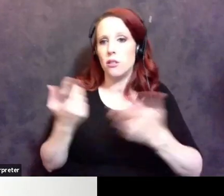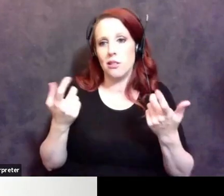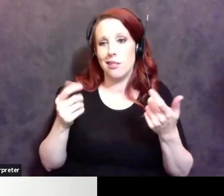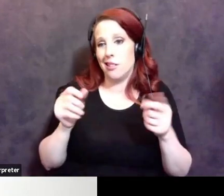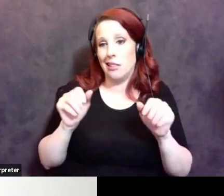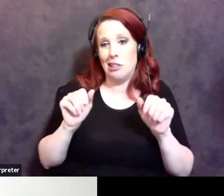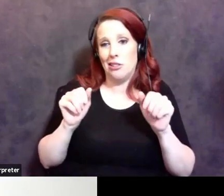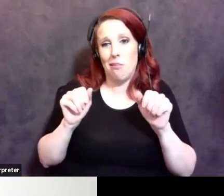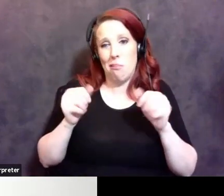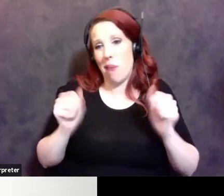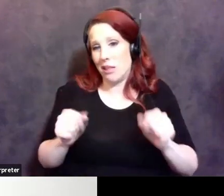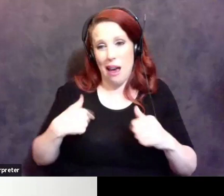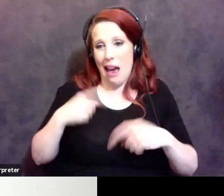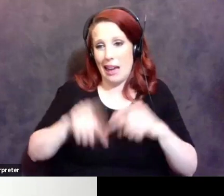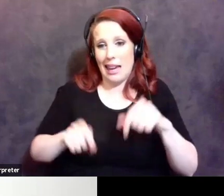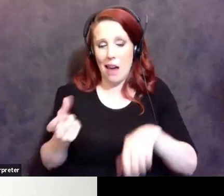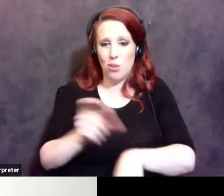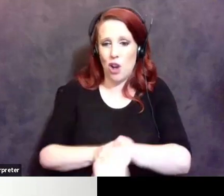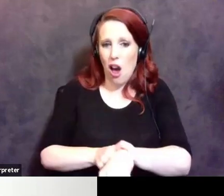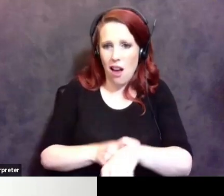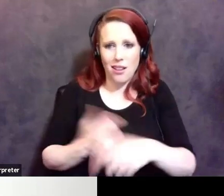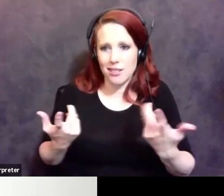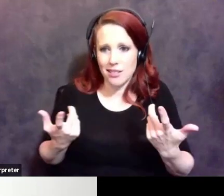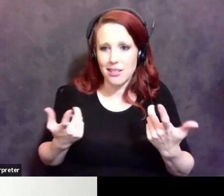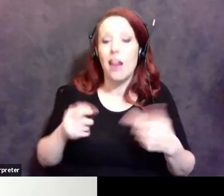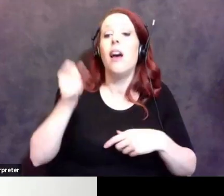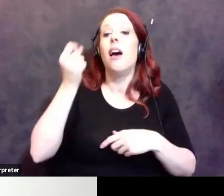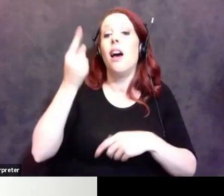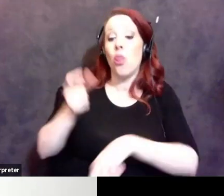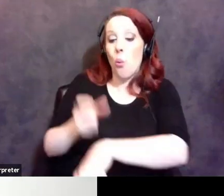on. That watch was designed for people who are blind or low vision not designed for people